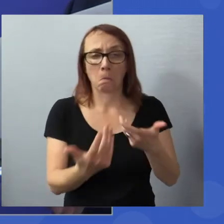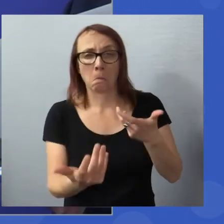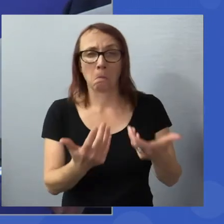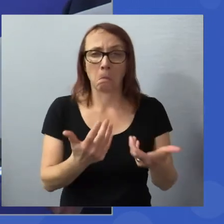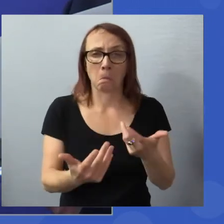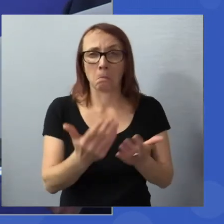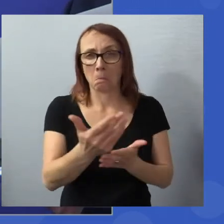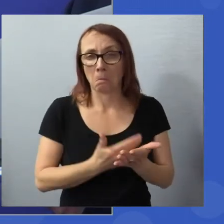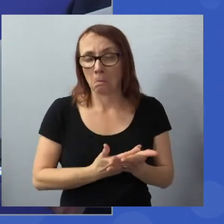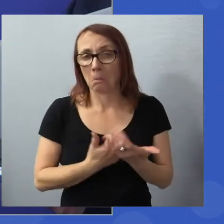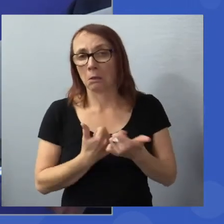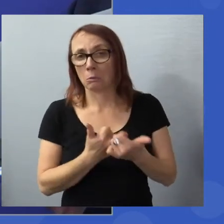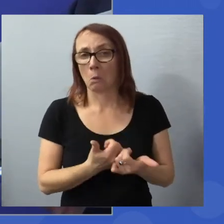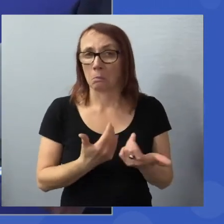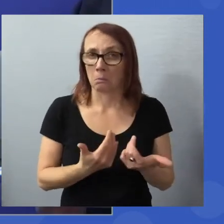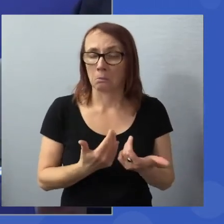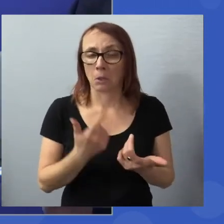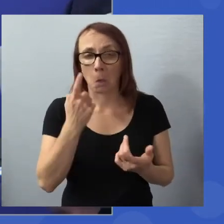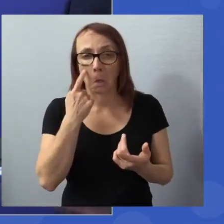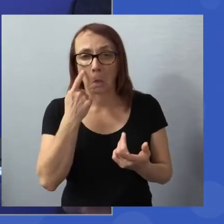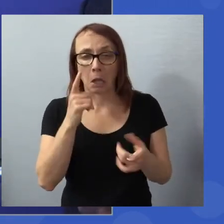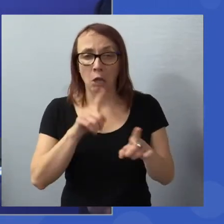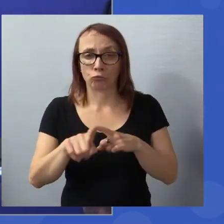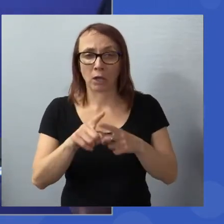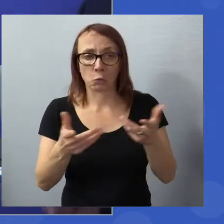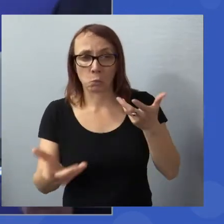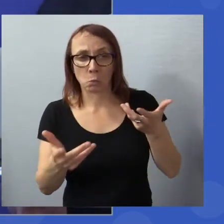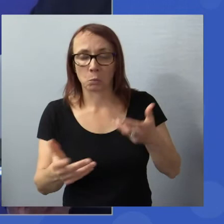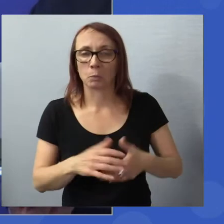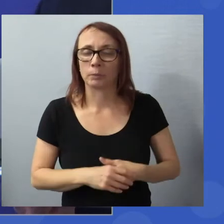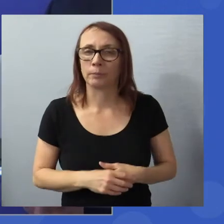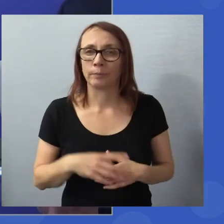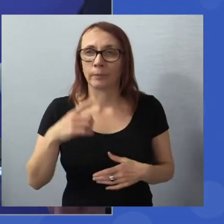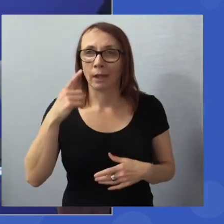for each statement and I think this will work in terms of you as individuals kind